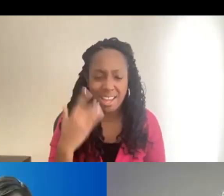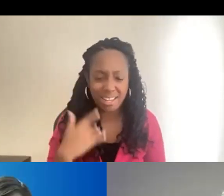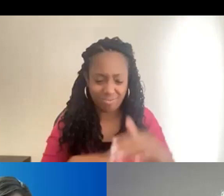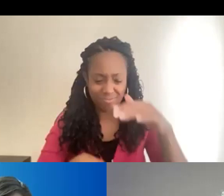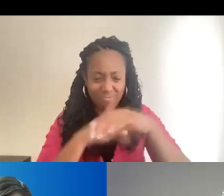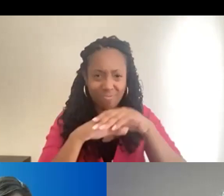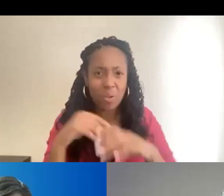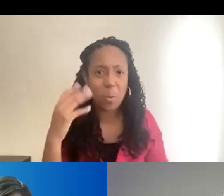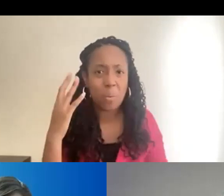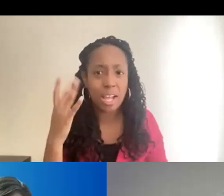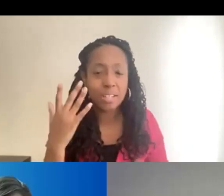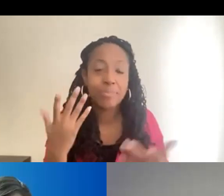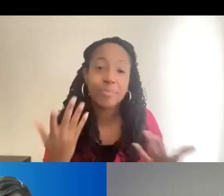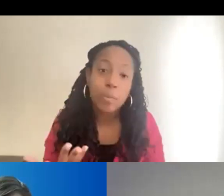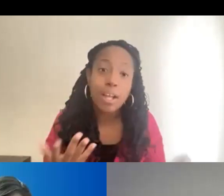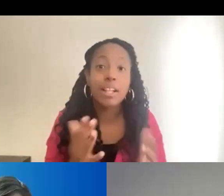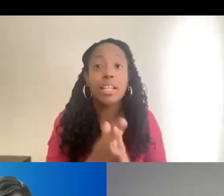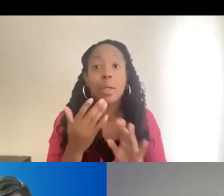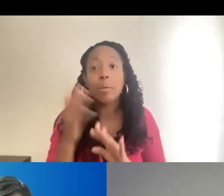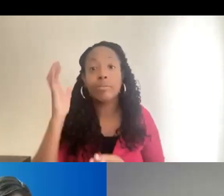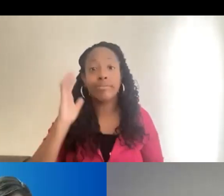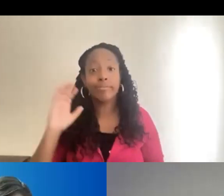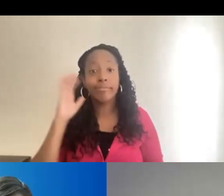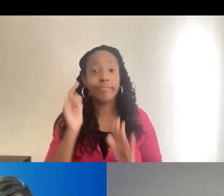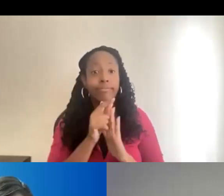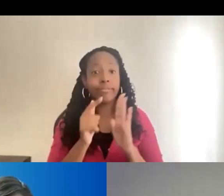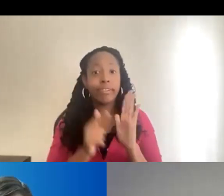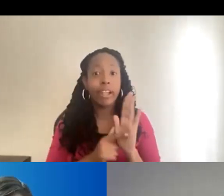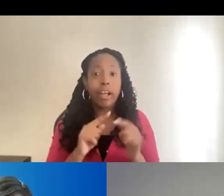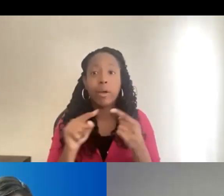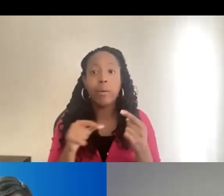this legislation was moving and Social Security was kind of putting their two cents and their